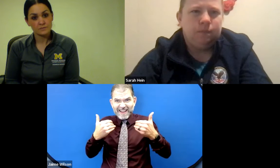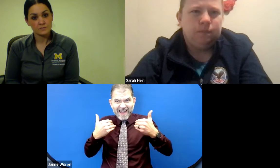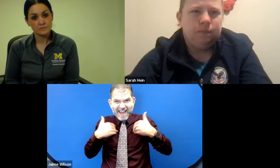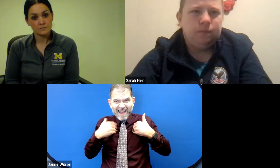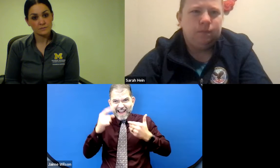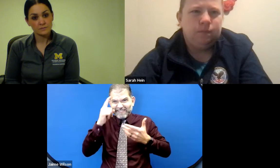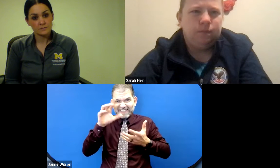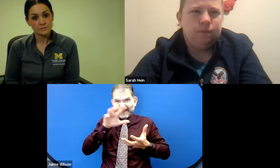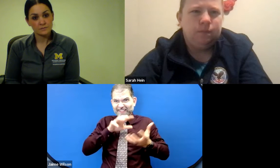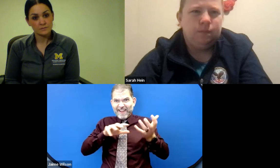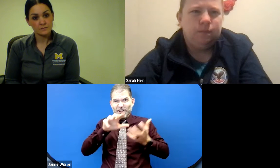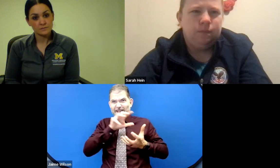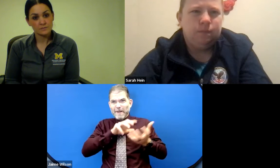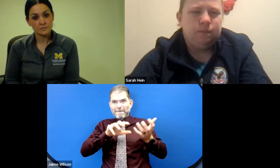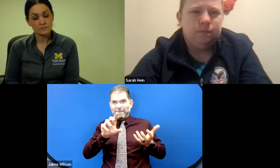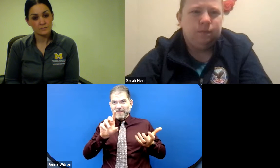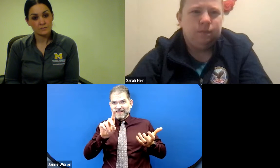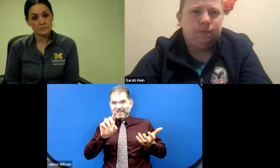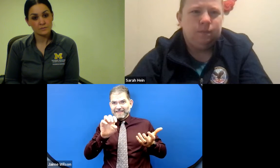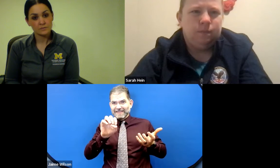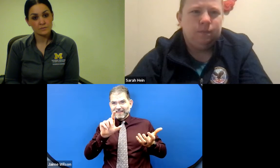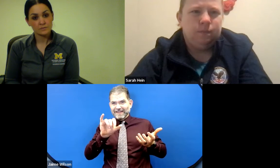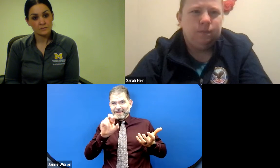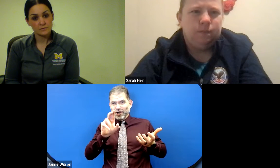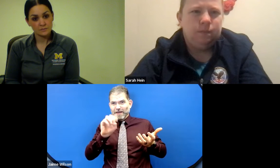ASL Interpreter: So for persons having delirium